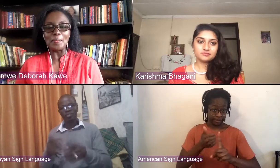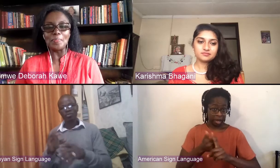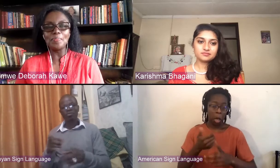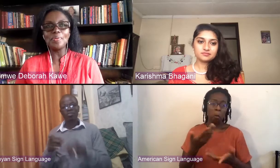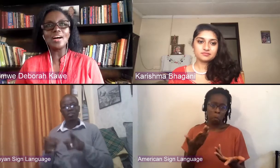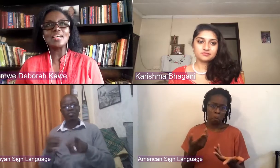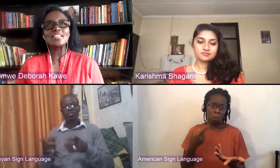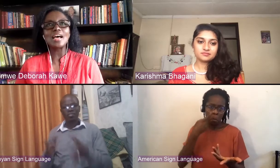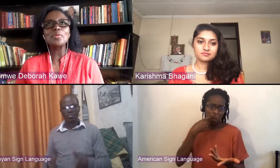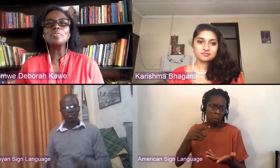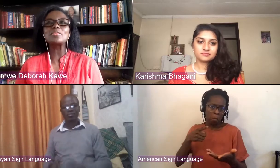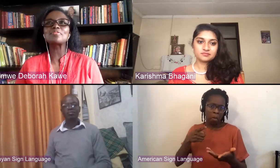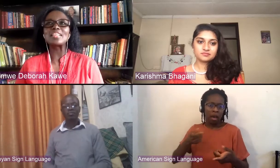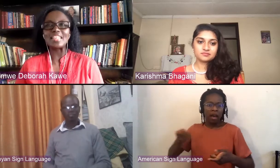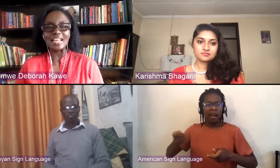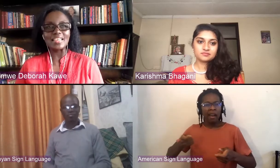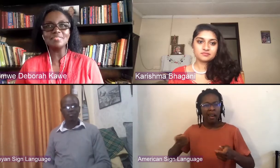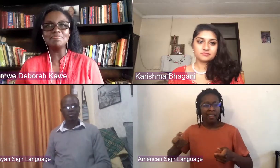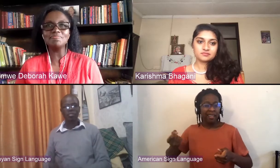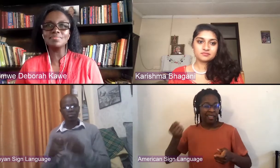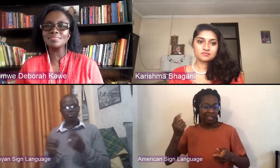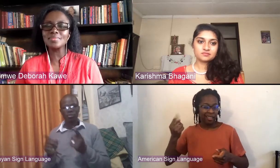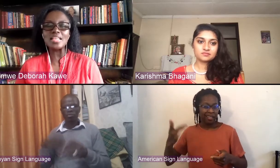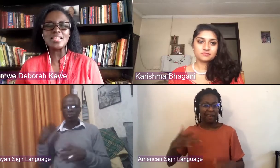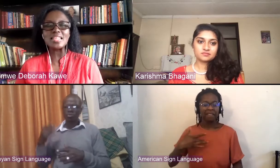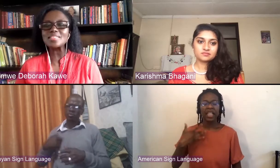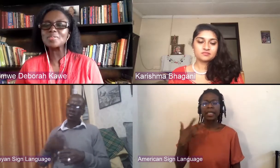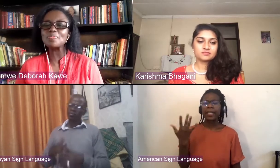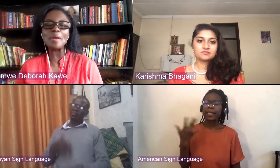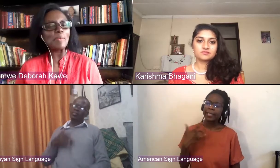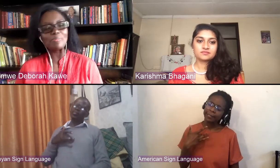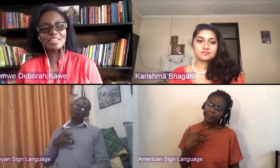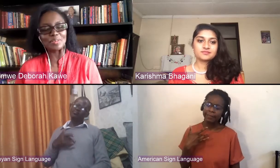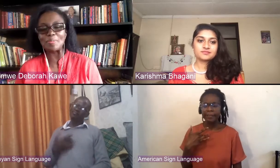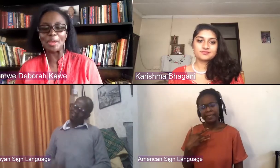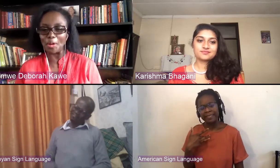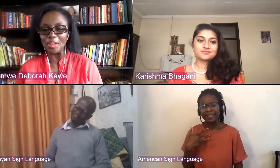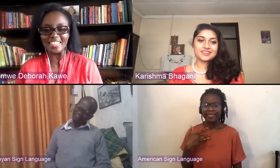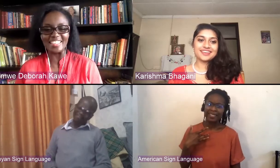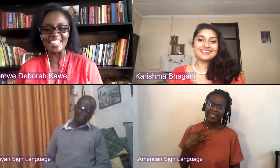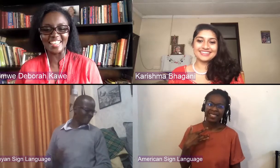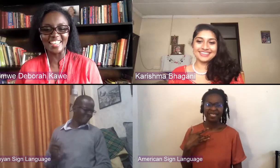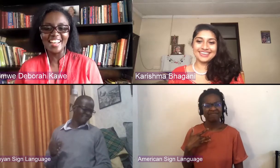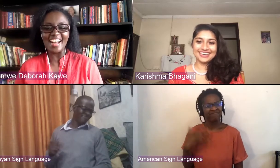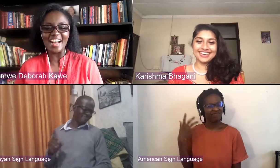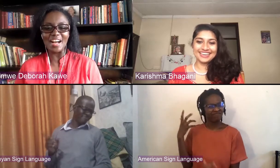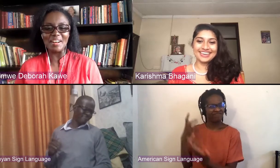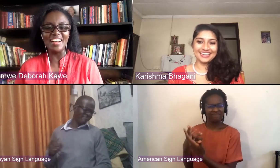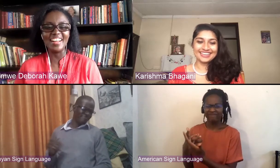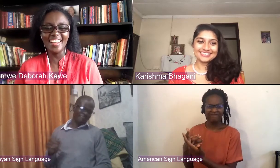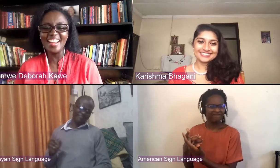but I always feel like that's probably not my calling